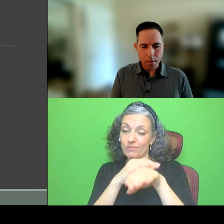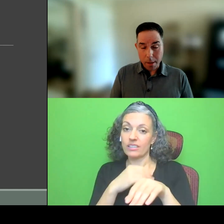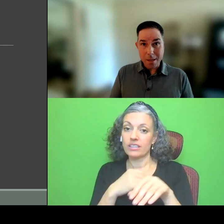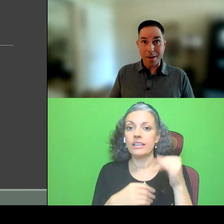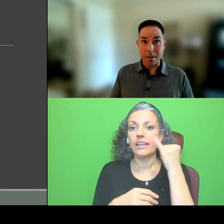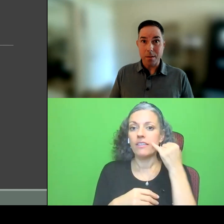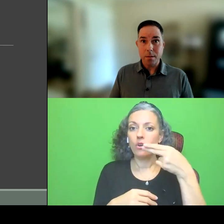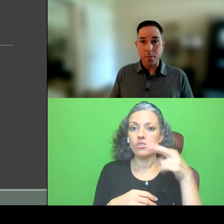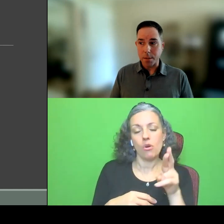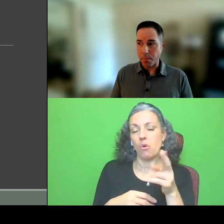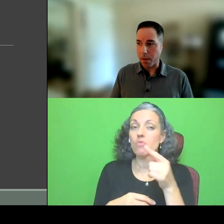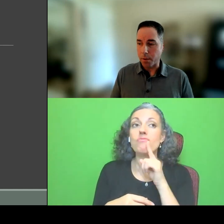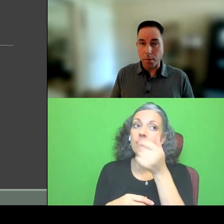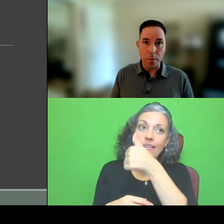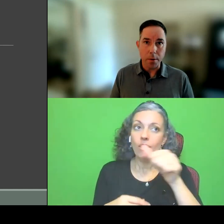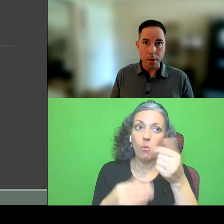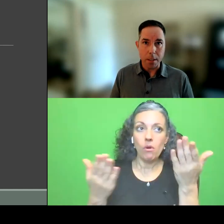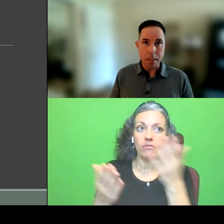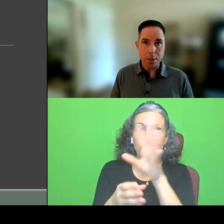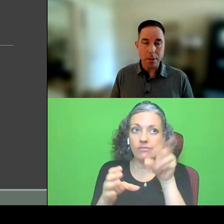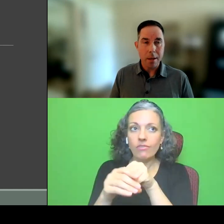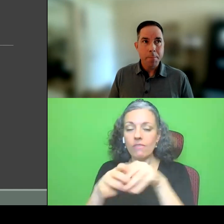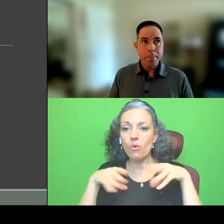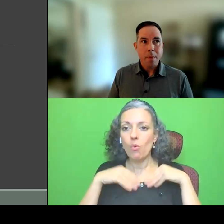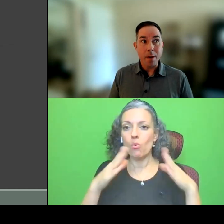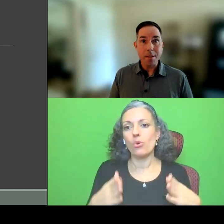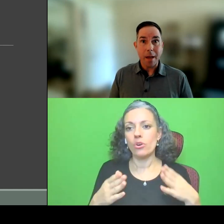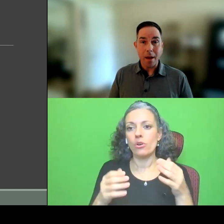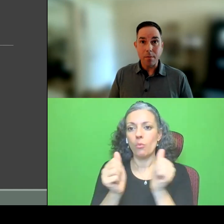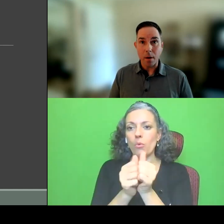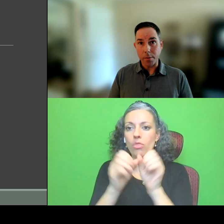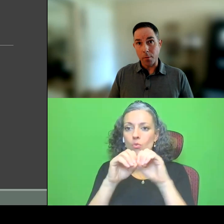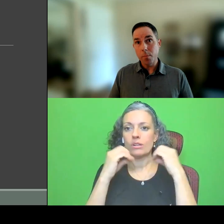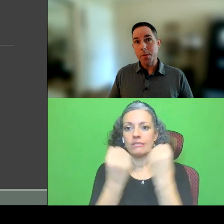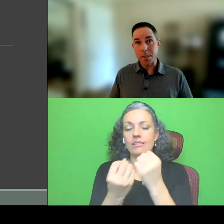or anybody else who is a product owner within the organization doesn't have other groups,